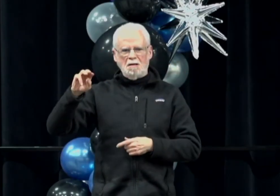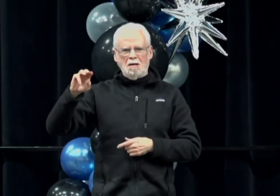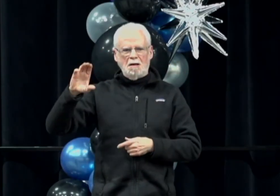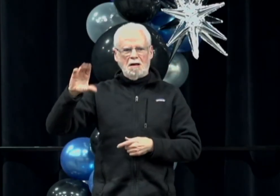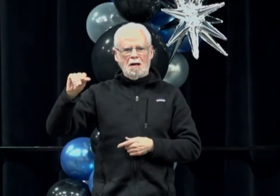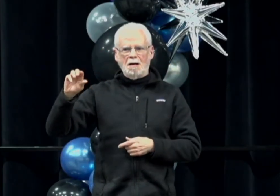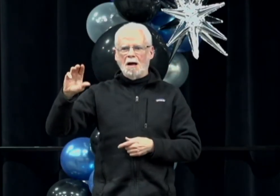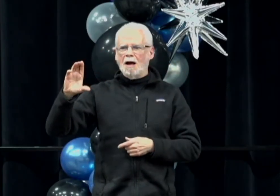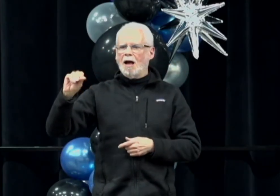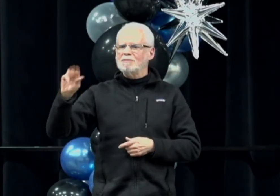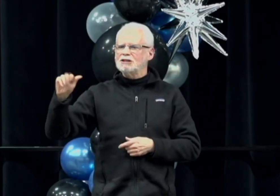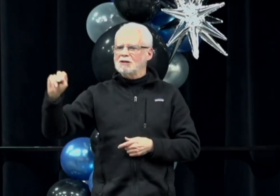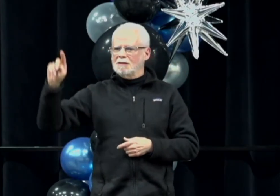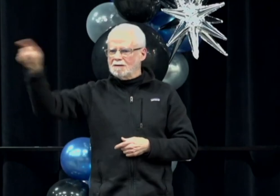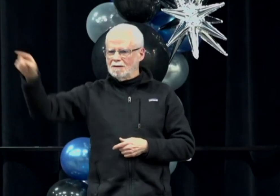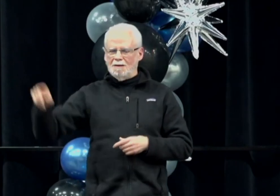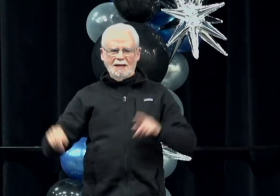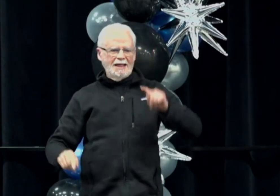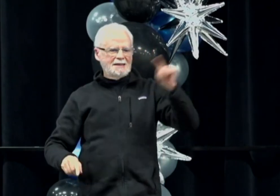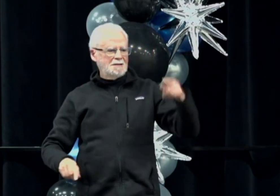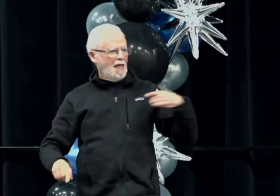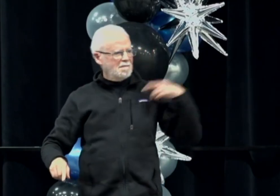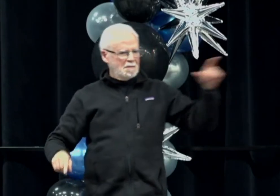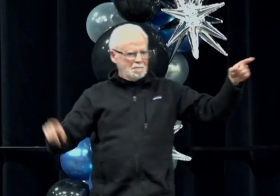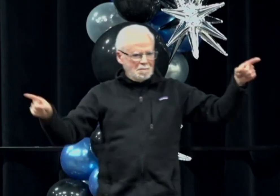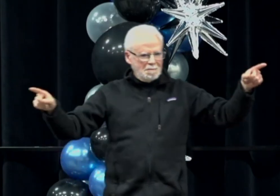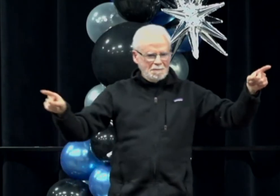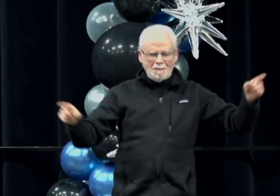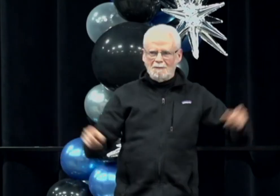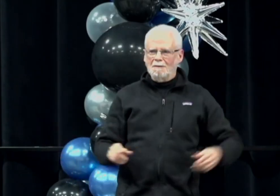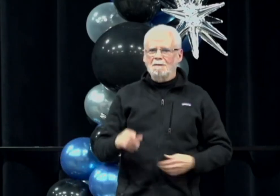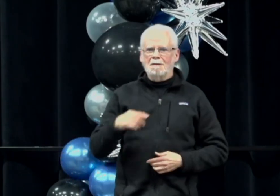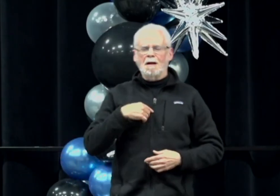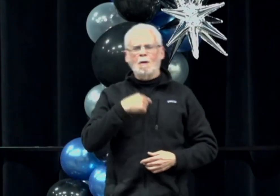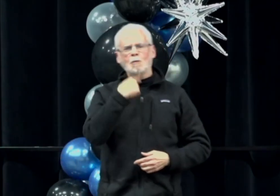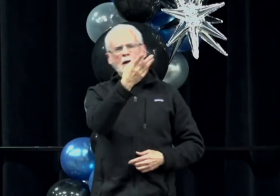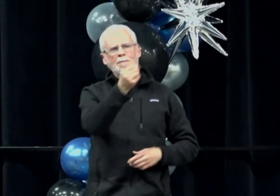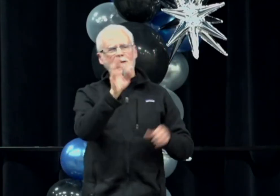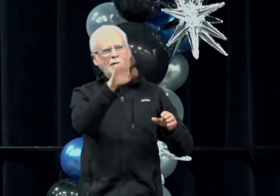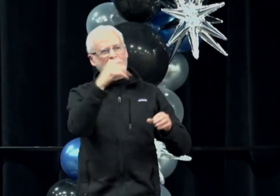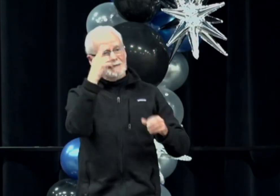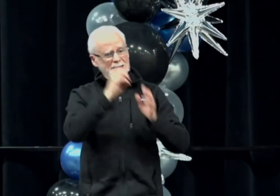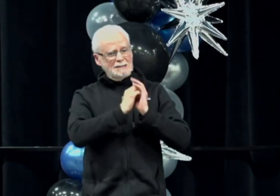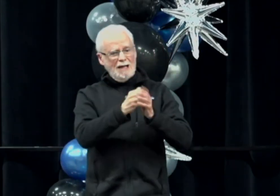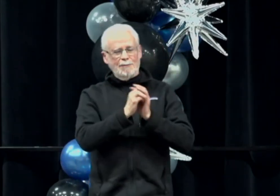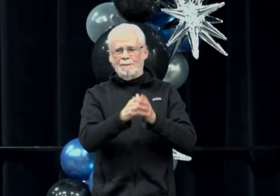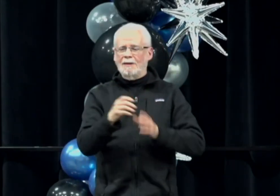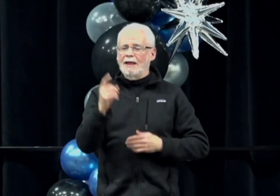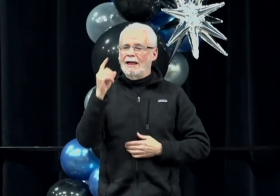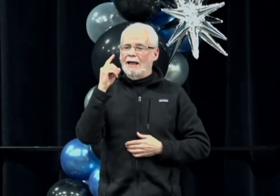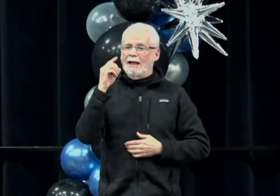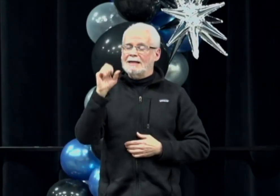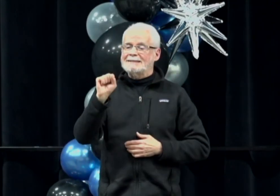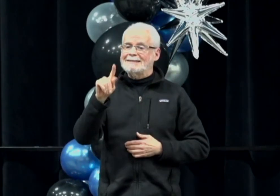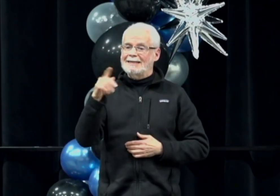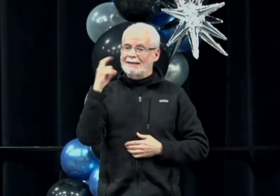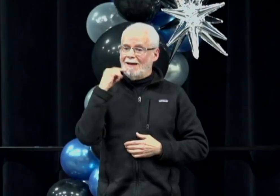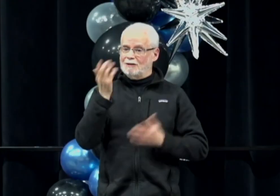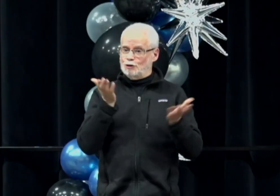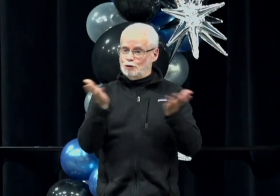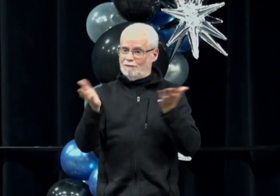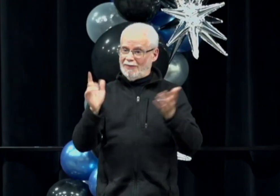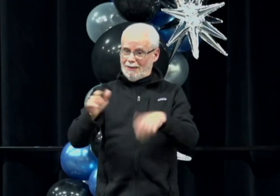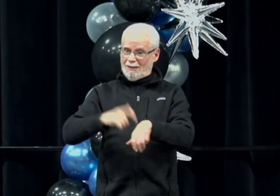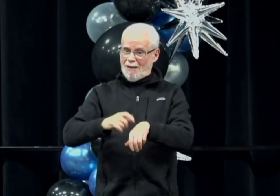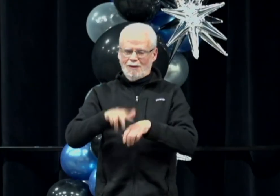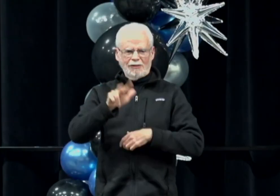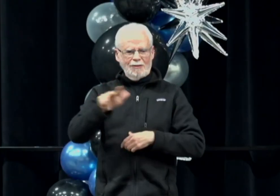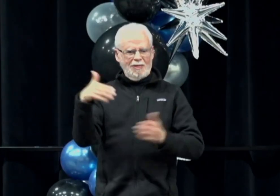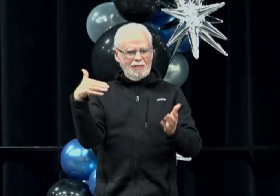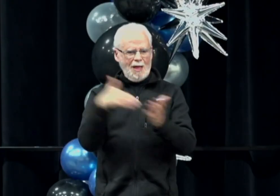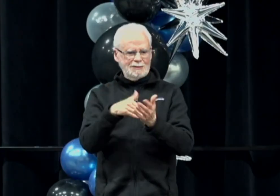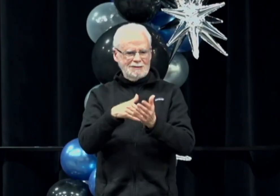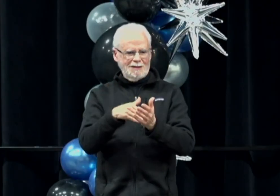commission. Why? I knew that Connecticut had a large commission and Texas had a commission.